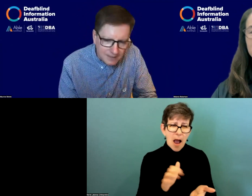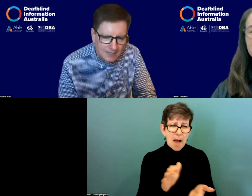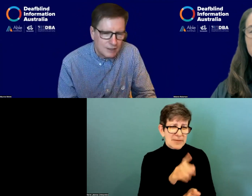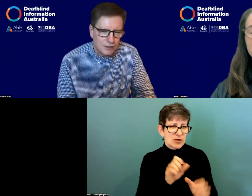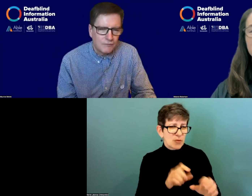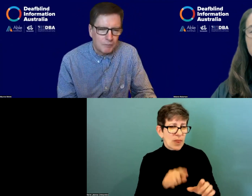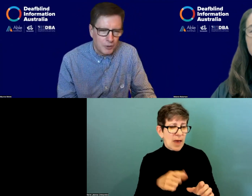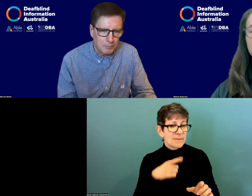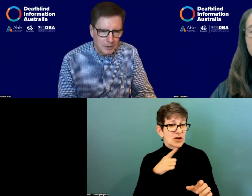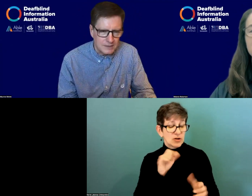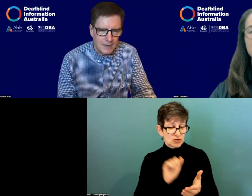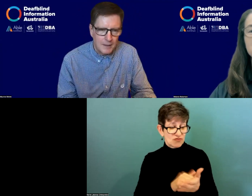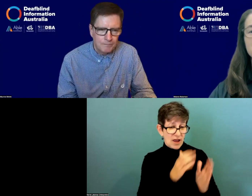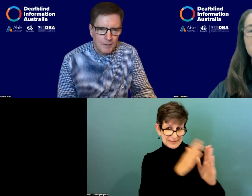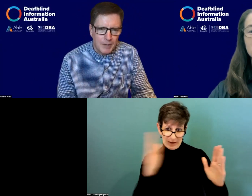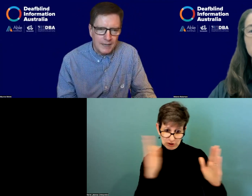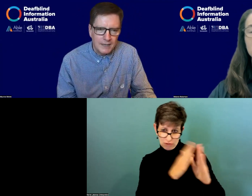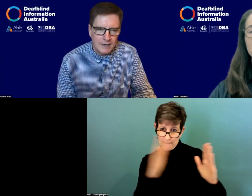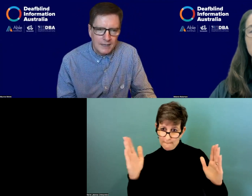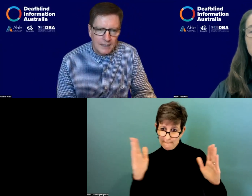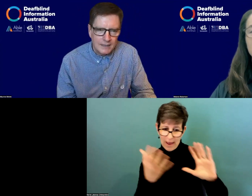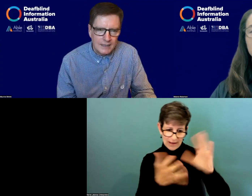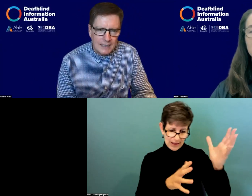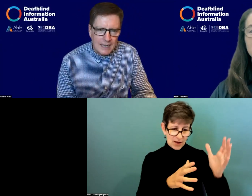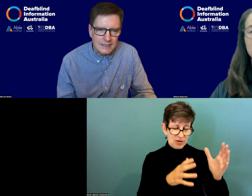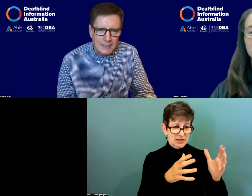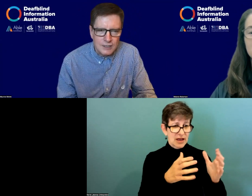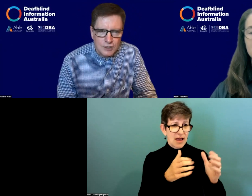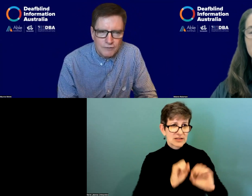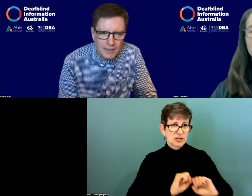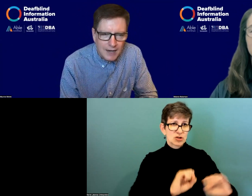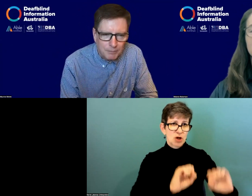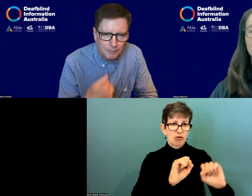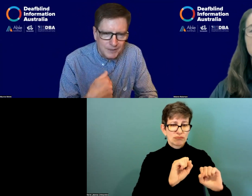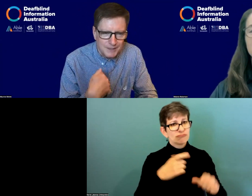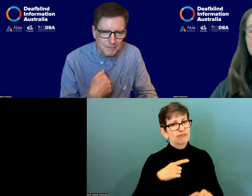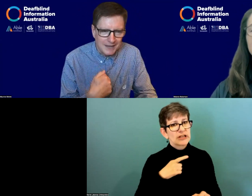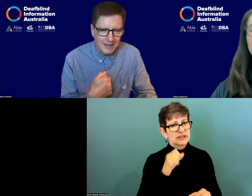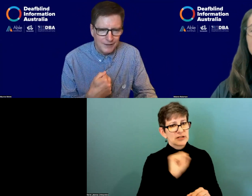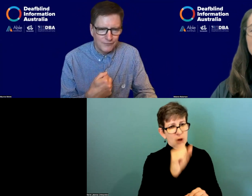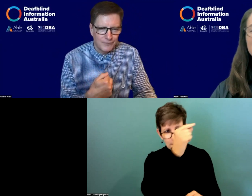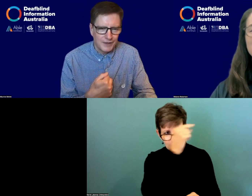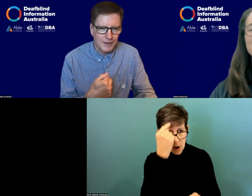Chaos does serve a purpose but it doesn't serve a lot of purpose in my life.